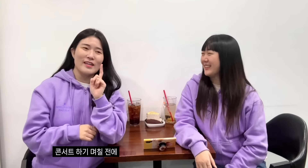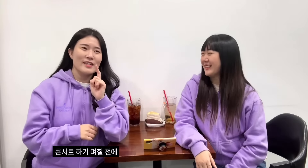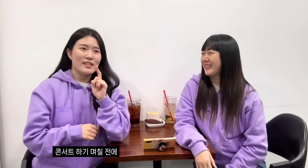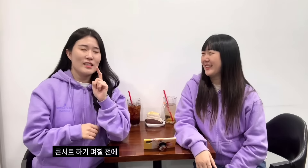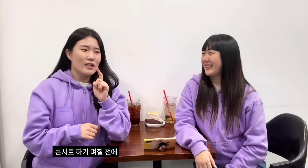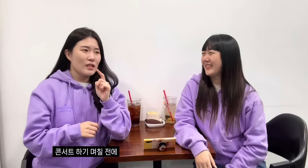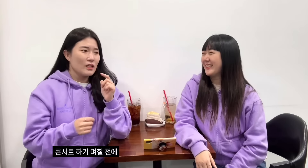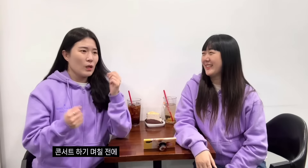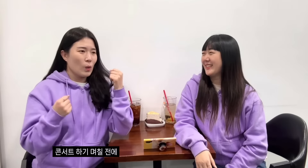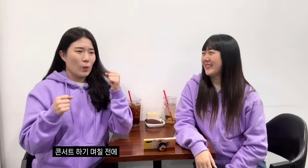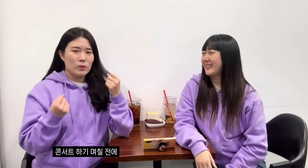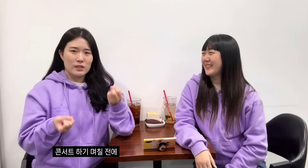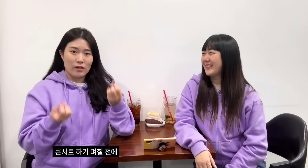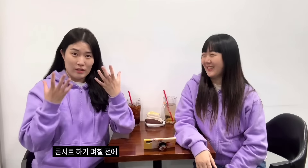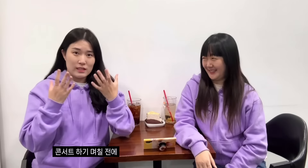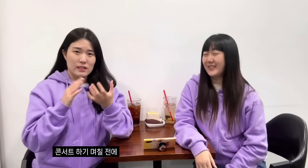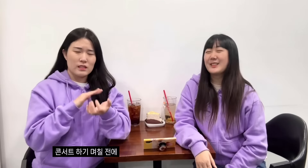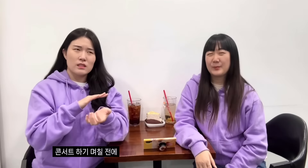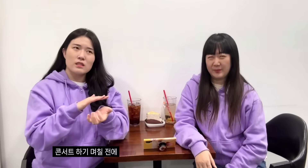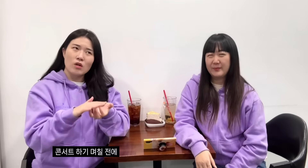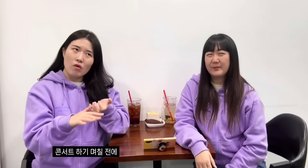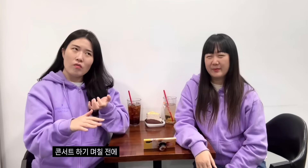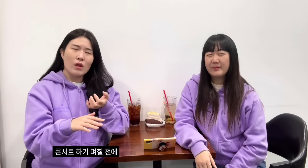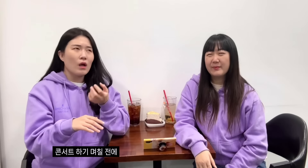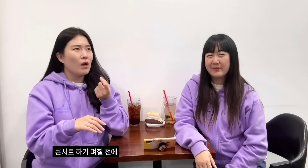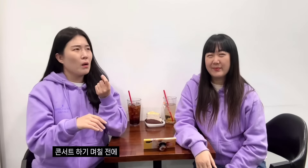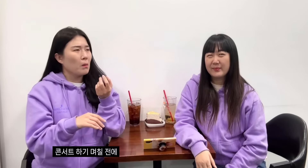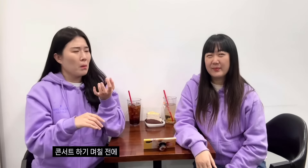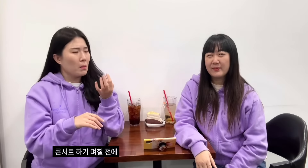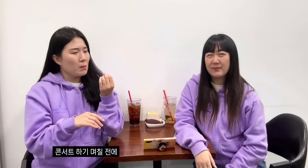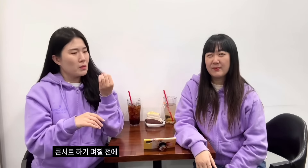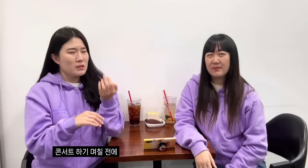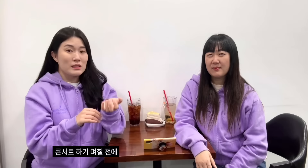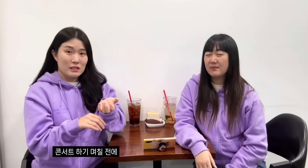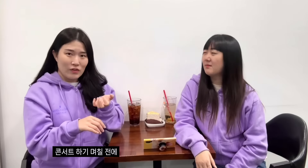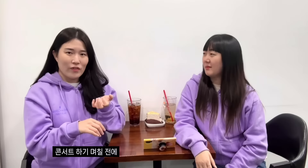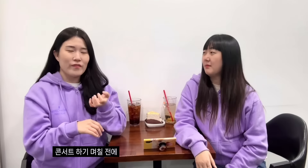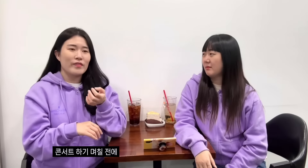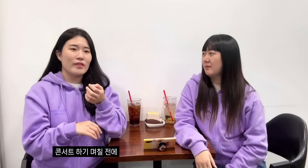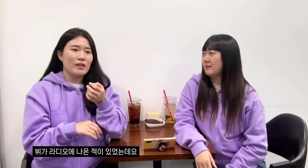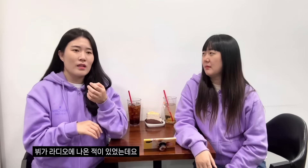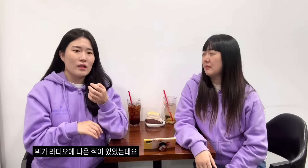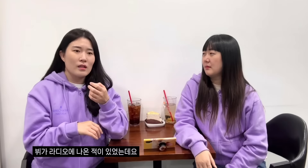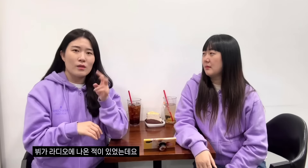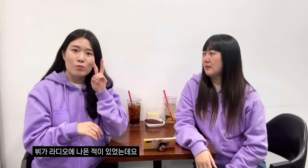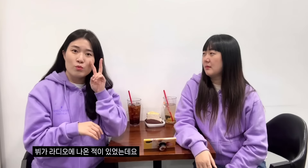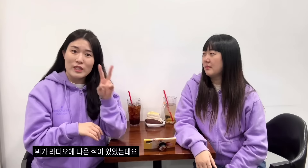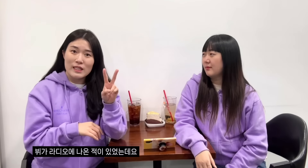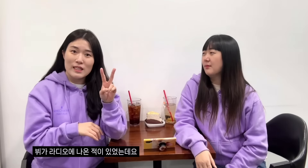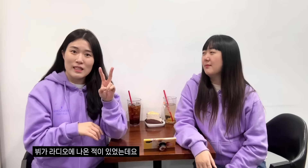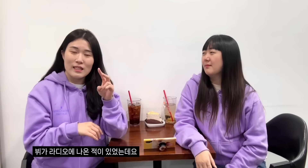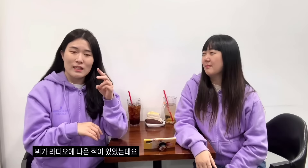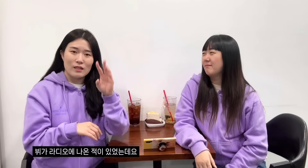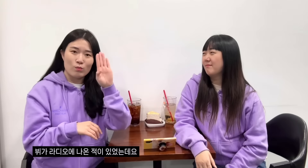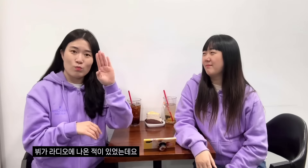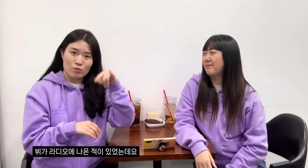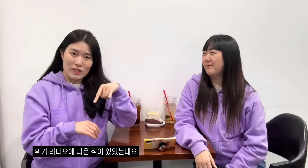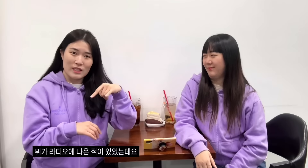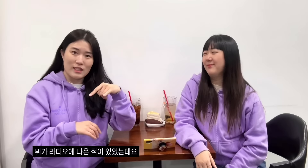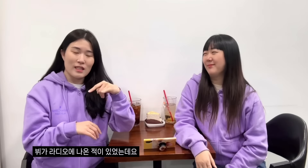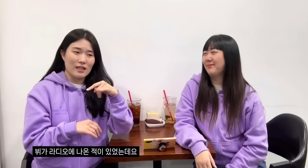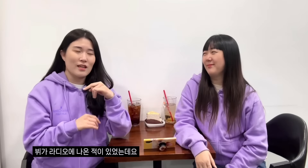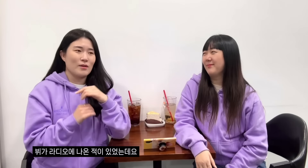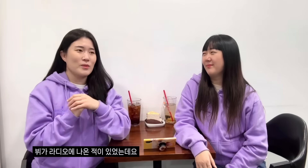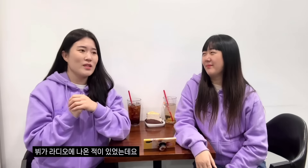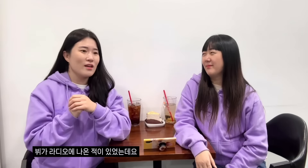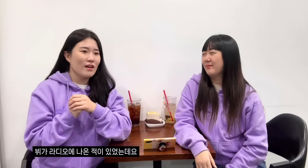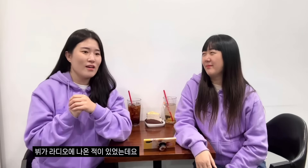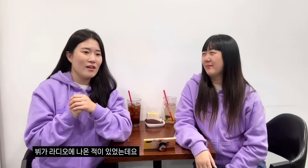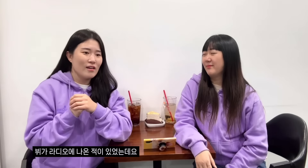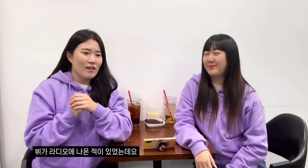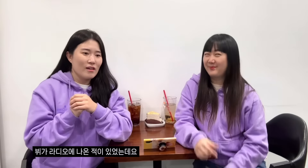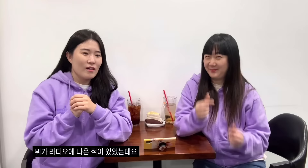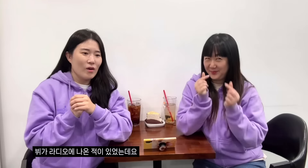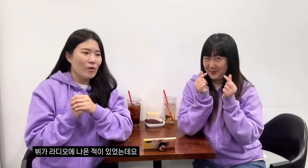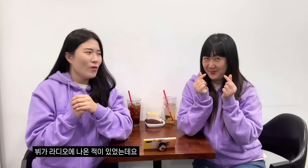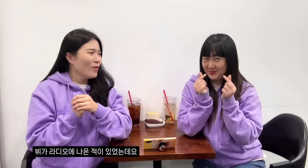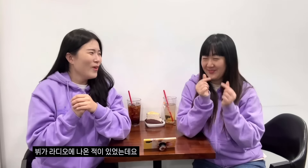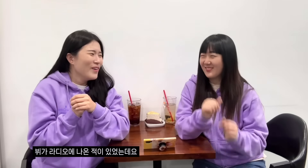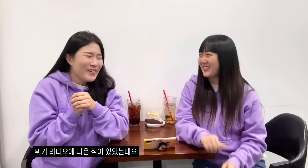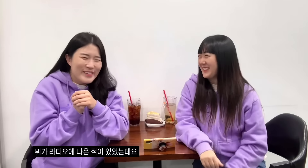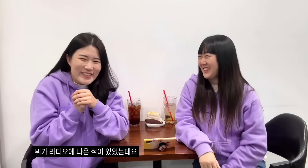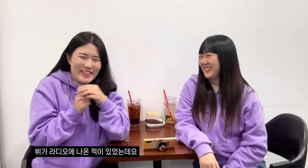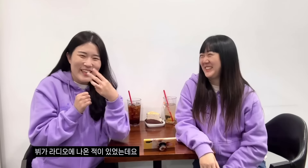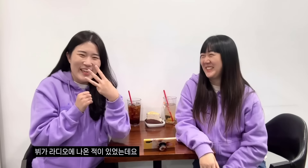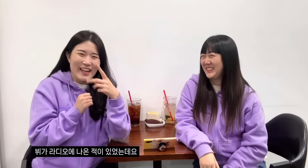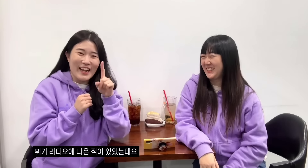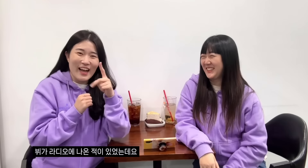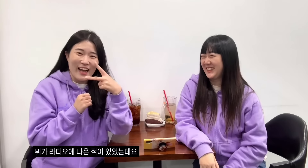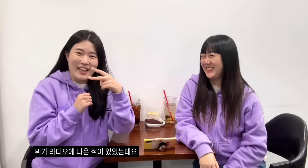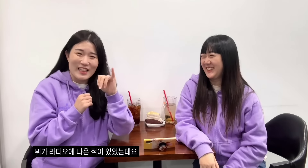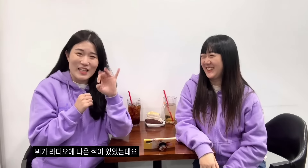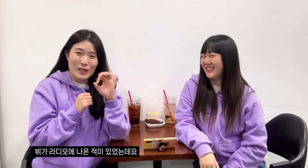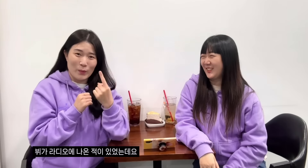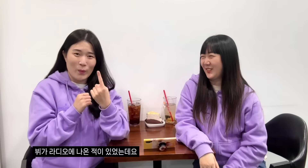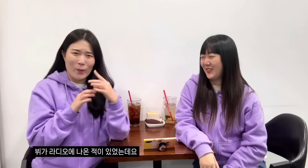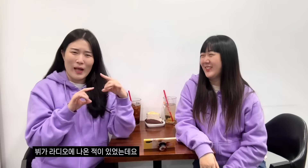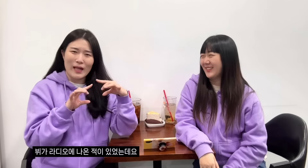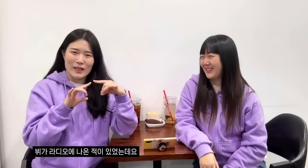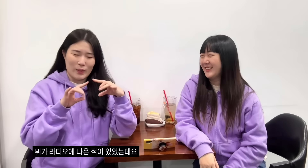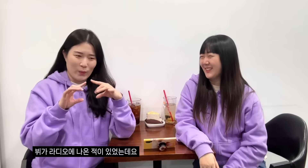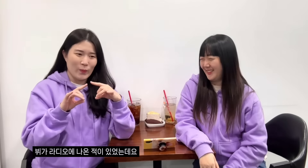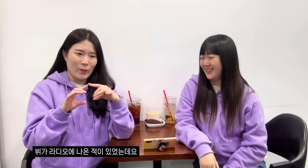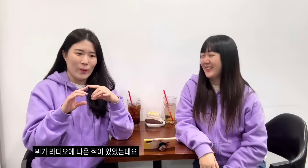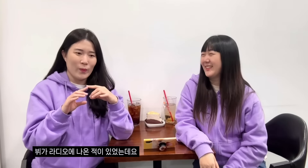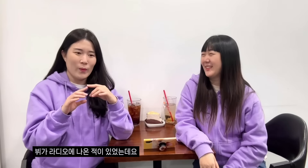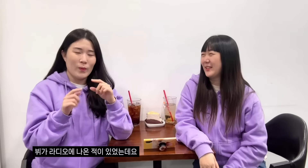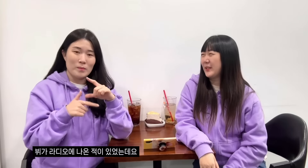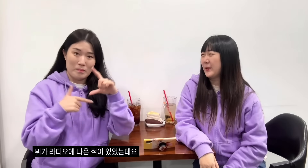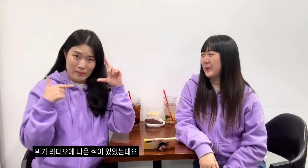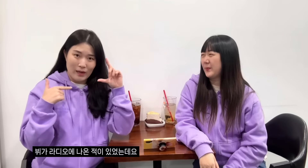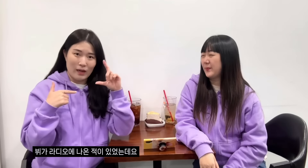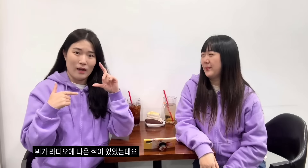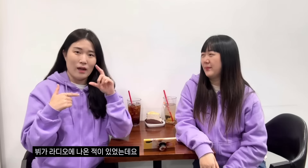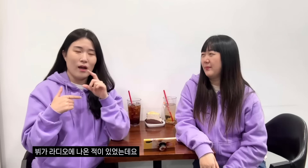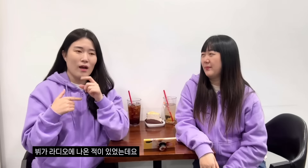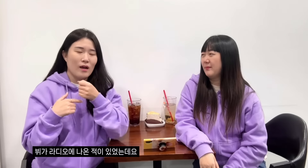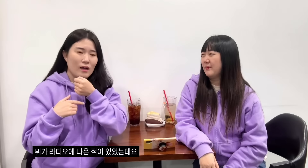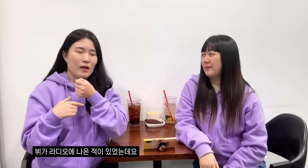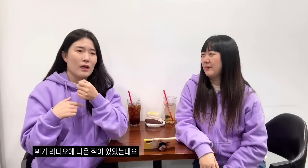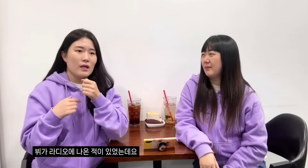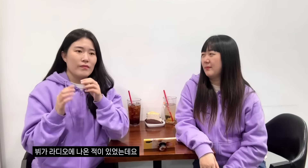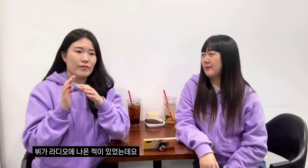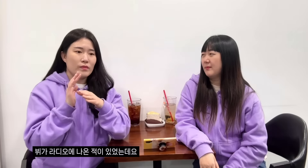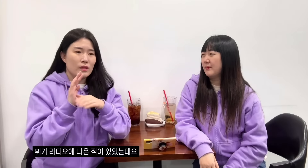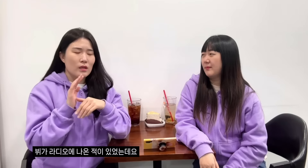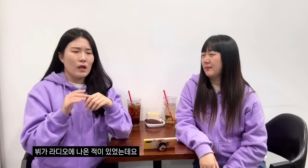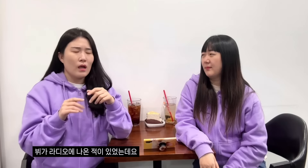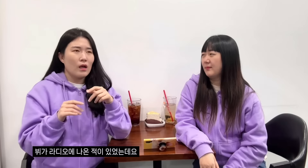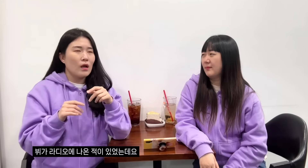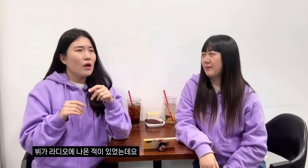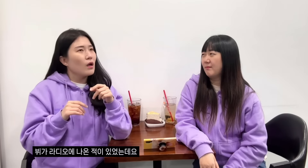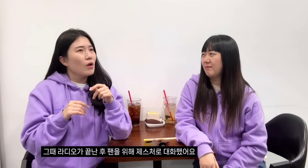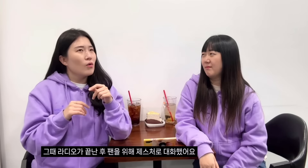A few days before the concert, V appeared on the radio.